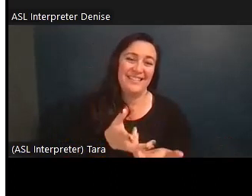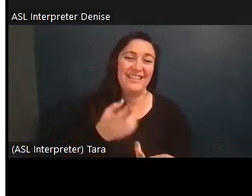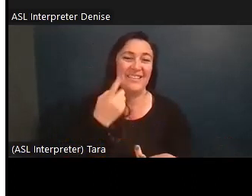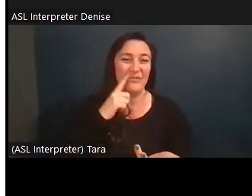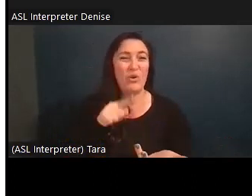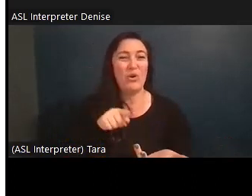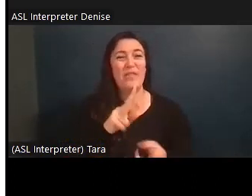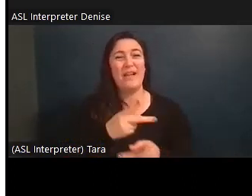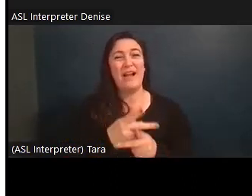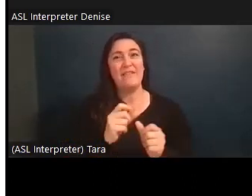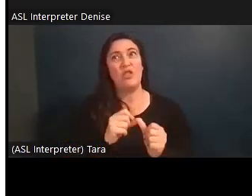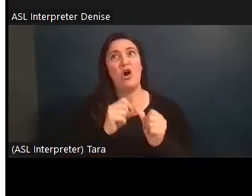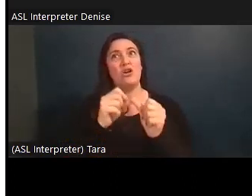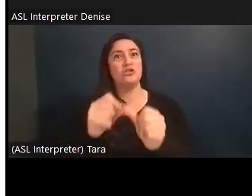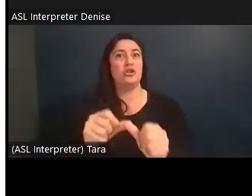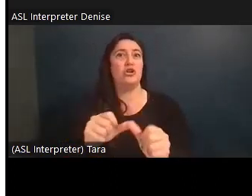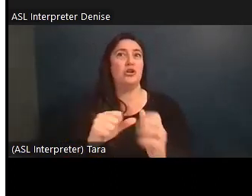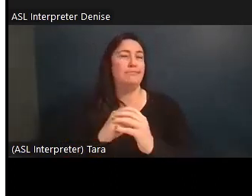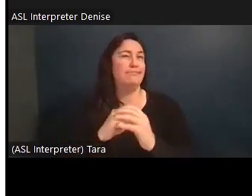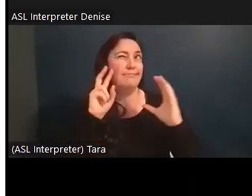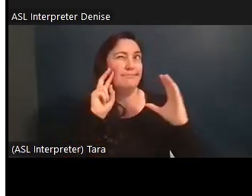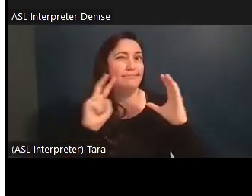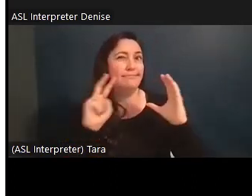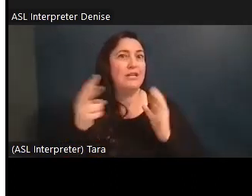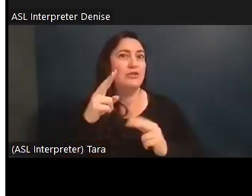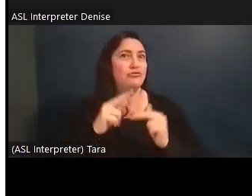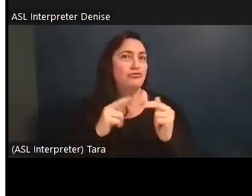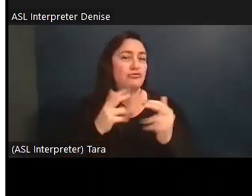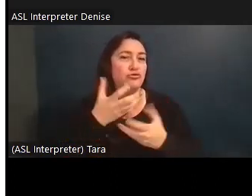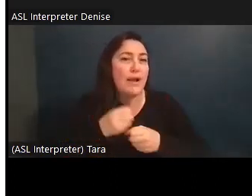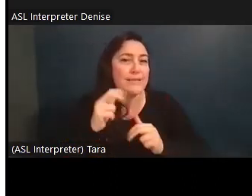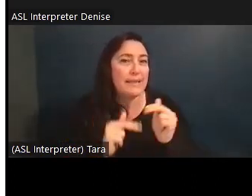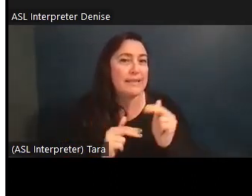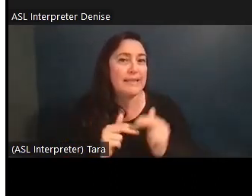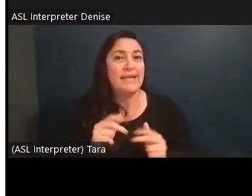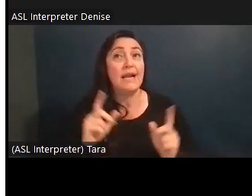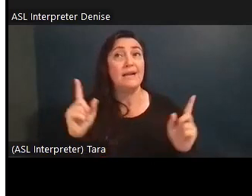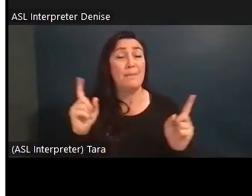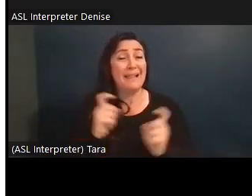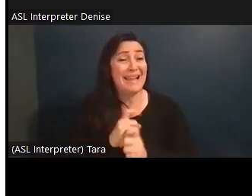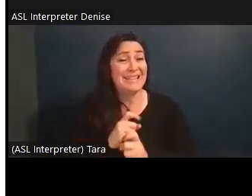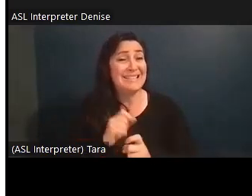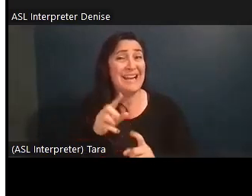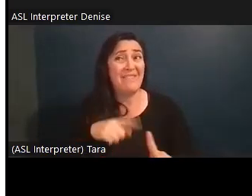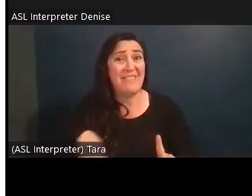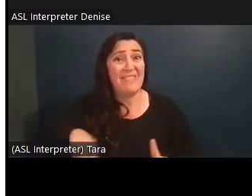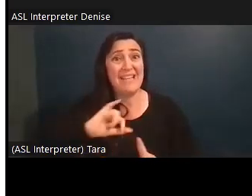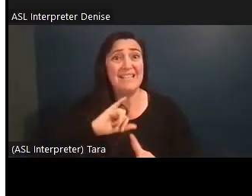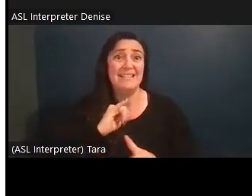term trust building and the sort of complexity of these projects that are nonlinear.